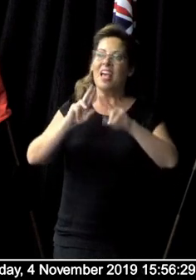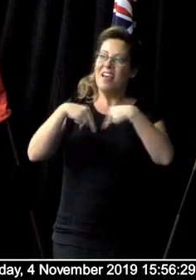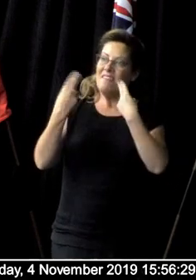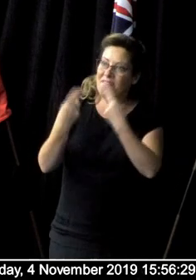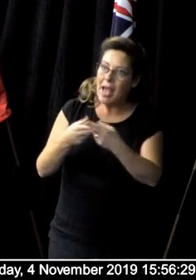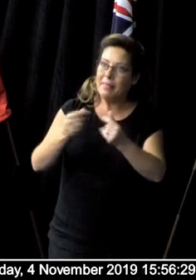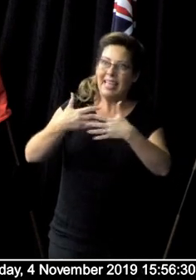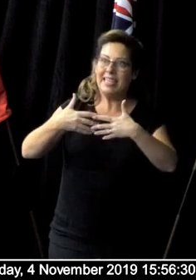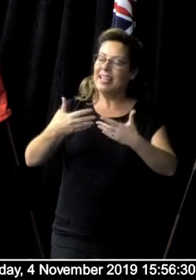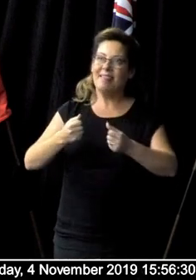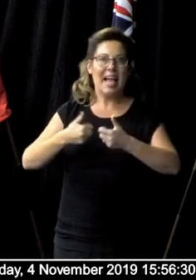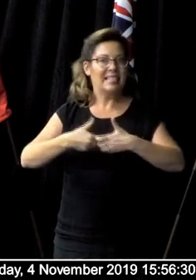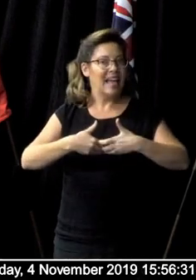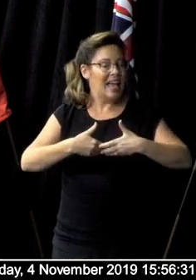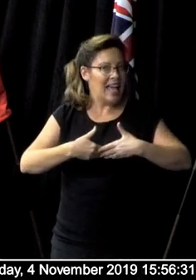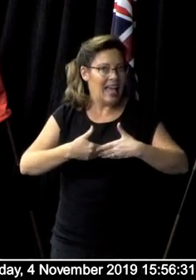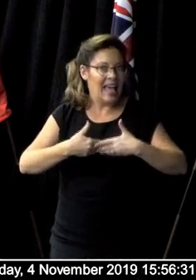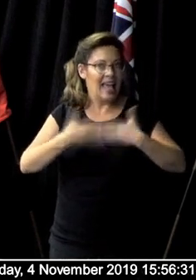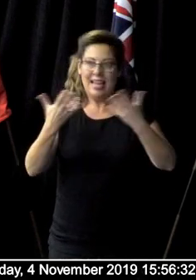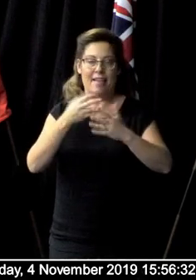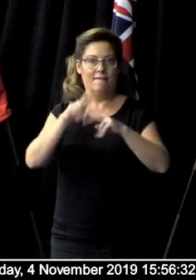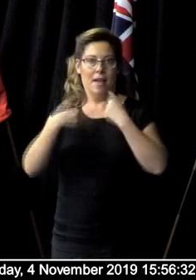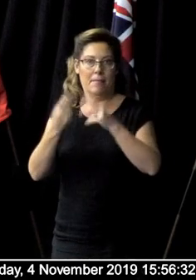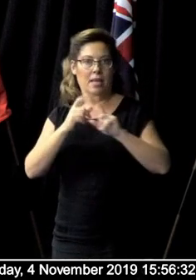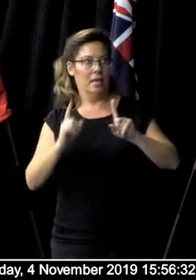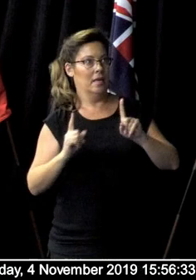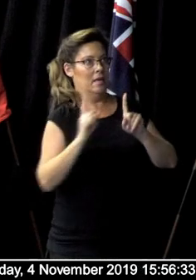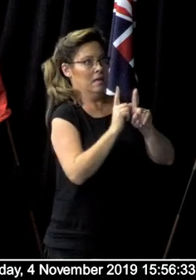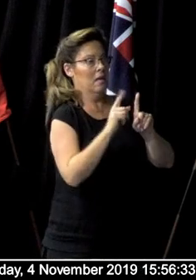Disability Standards for Education, the United Nations Convention on the Rights of